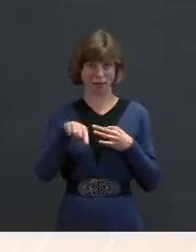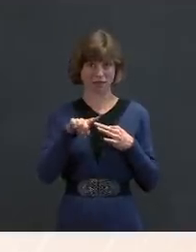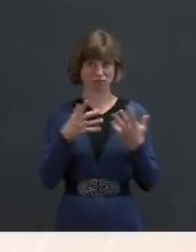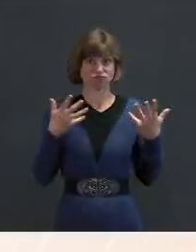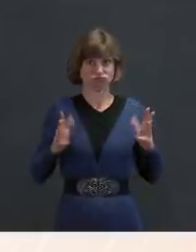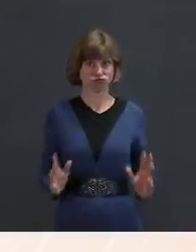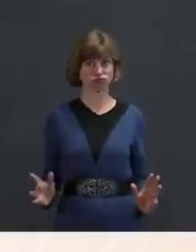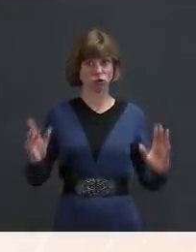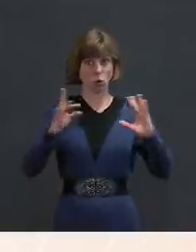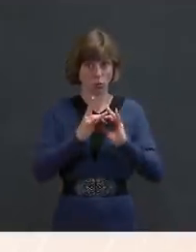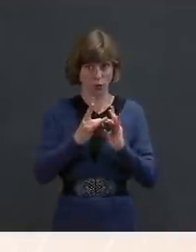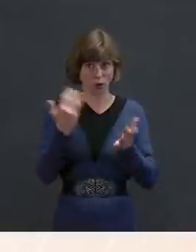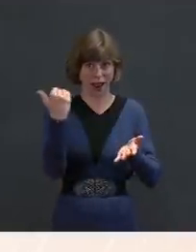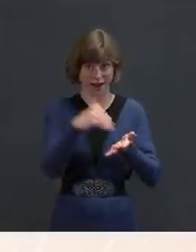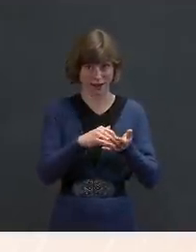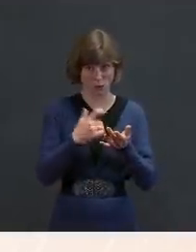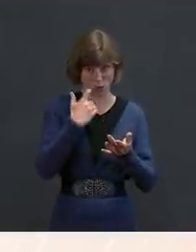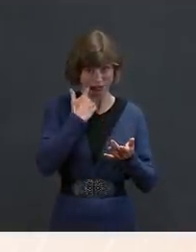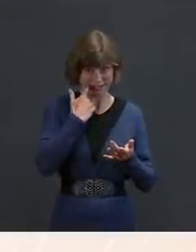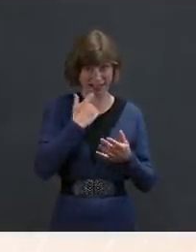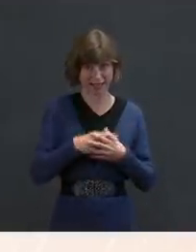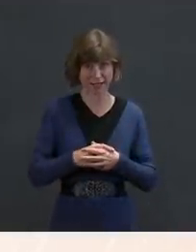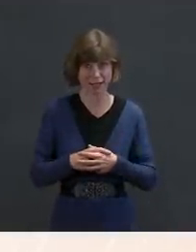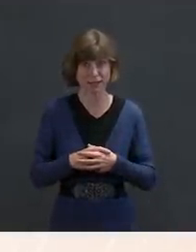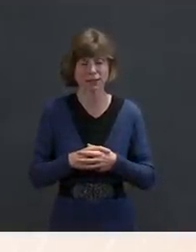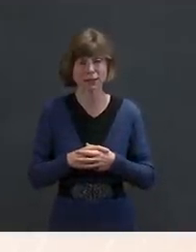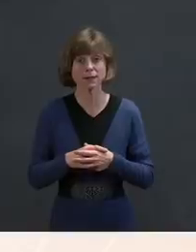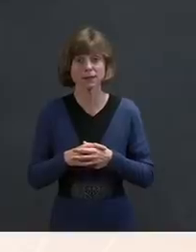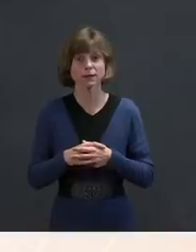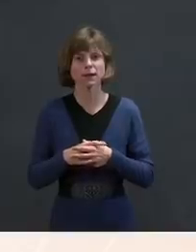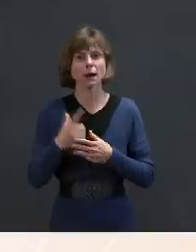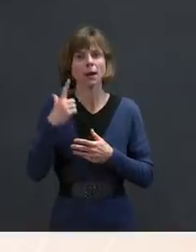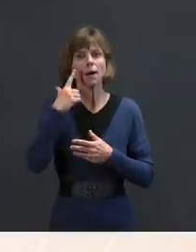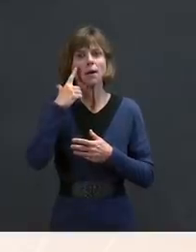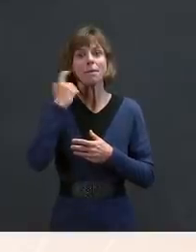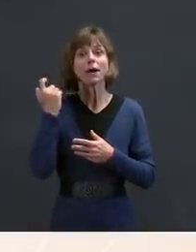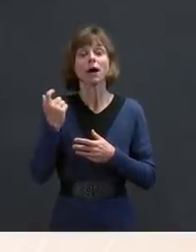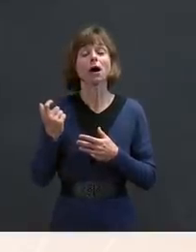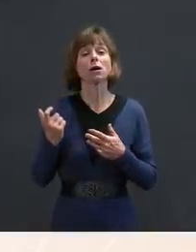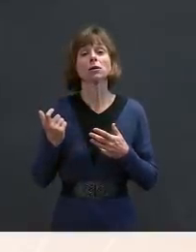in the recent past. That is through the extraordinary efforts of counsel